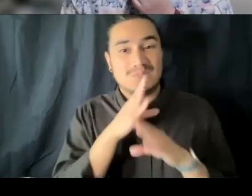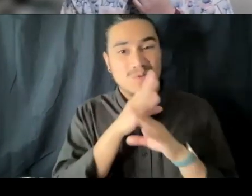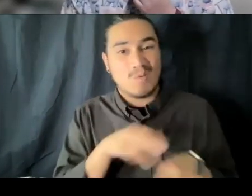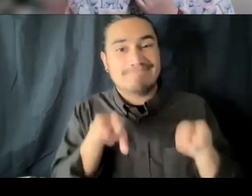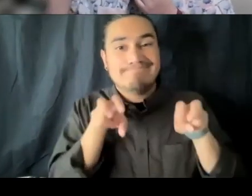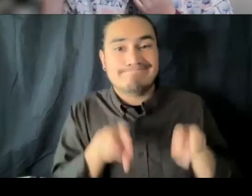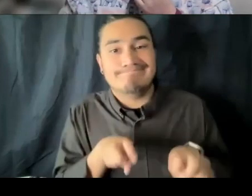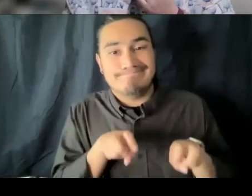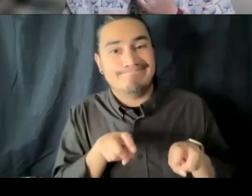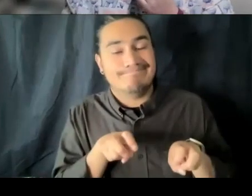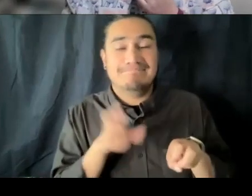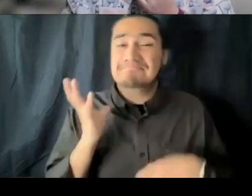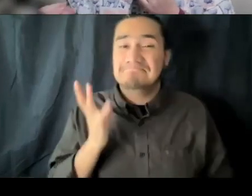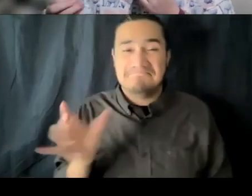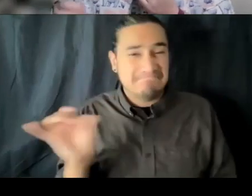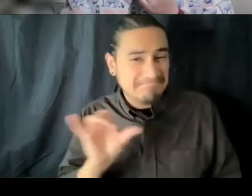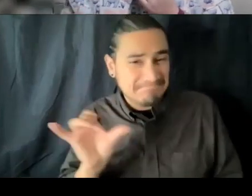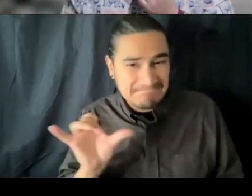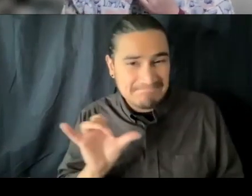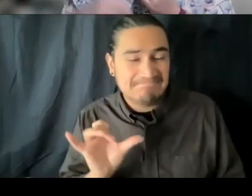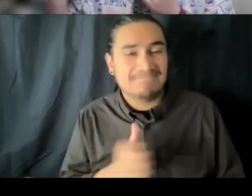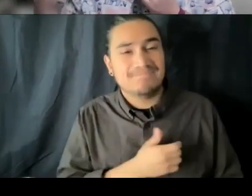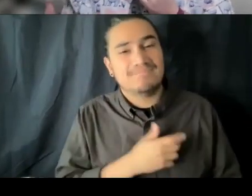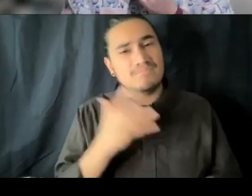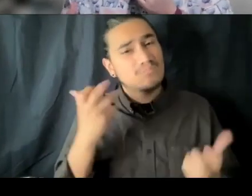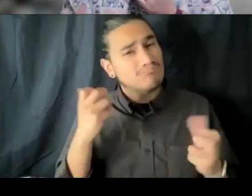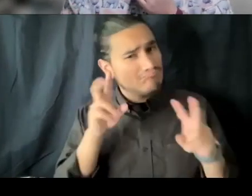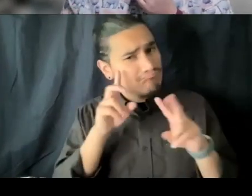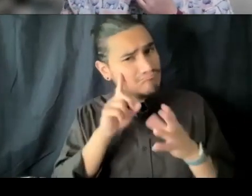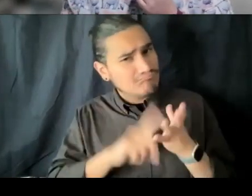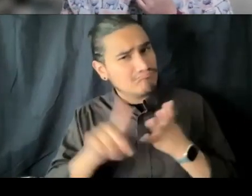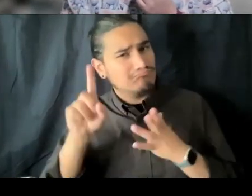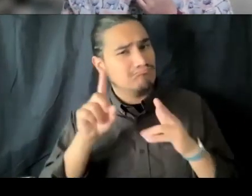You definitely wanna assess the situation and get the person's consent.